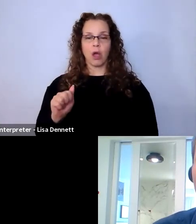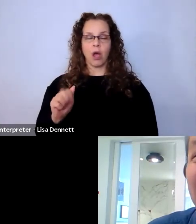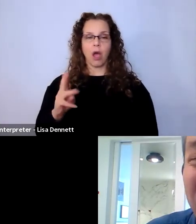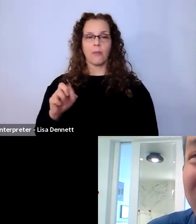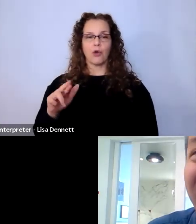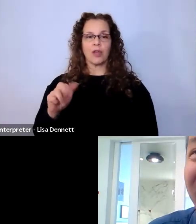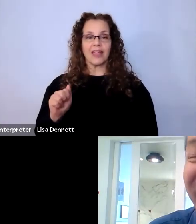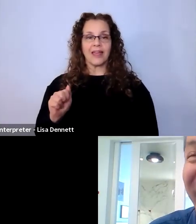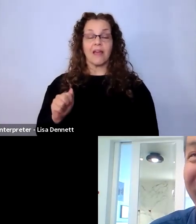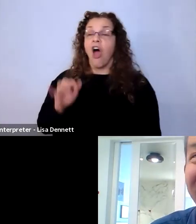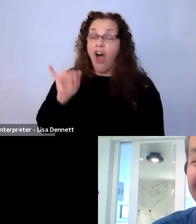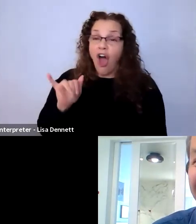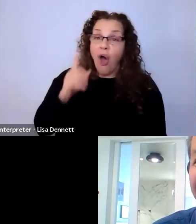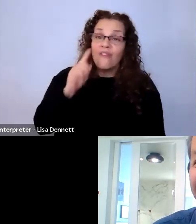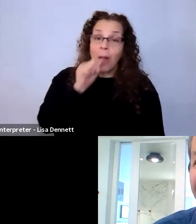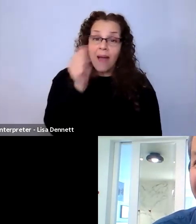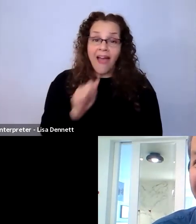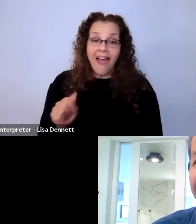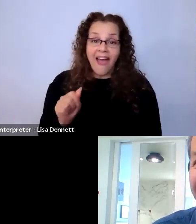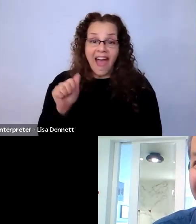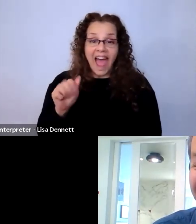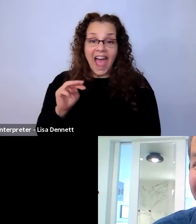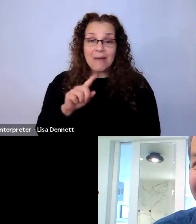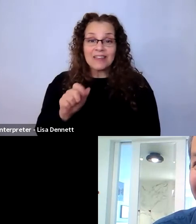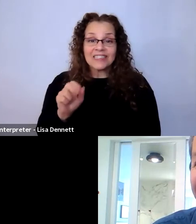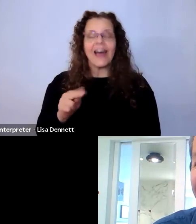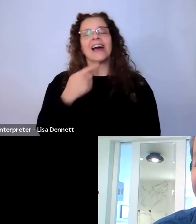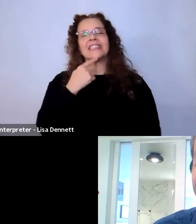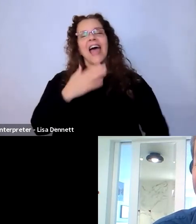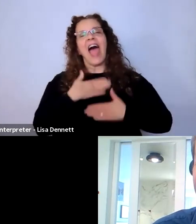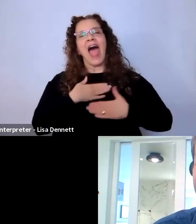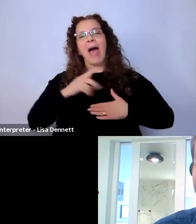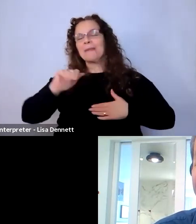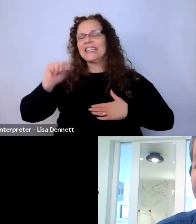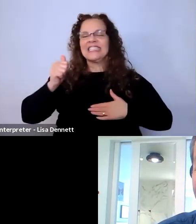Joe Devon: From Amazon correct happy 10th anniversary, my question is one thing